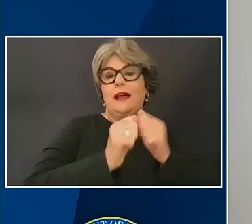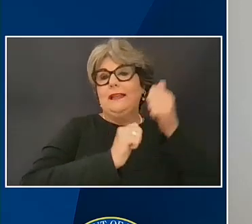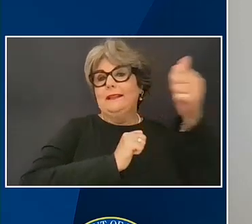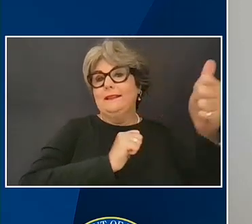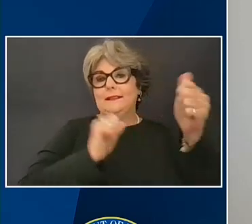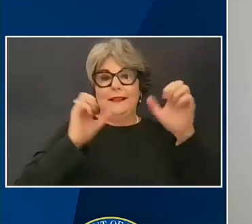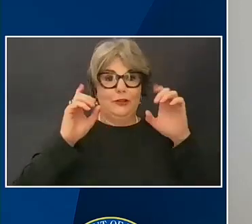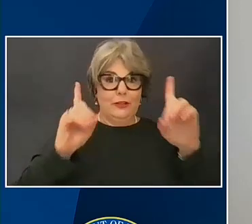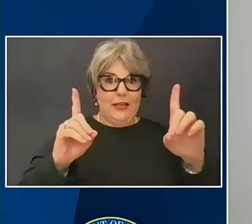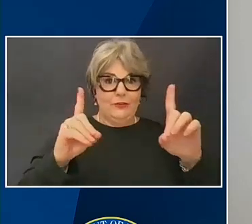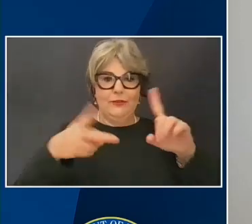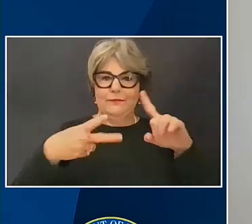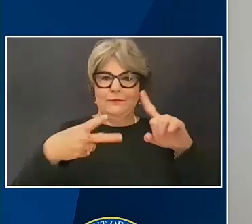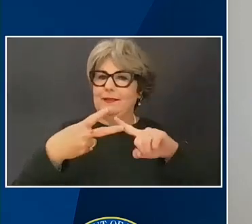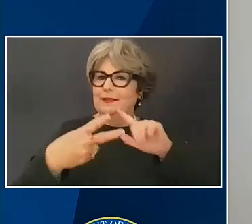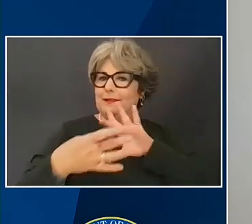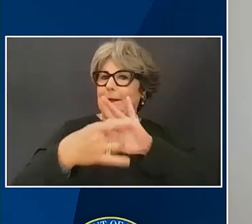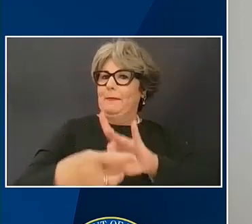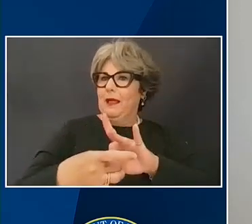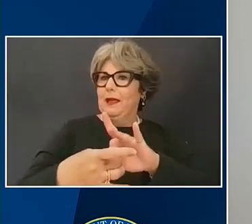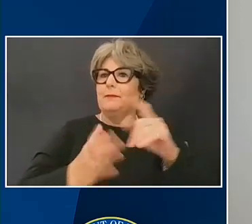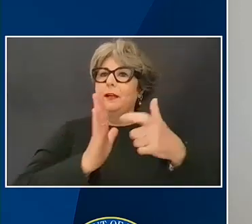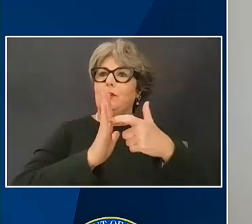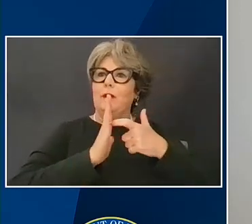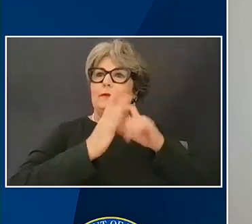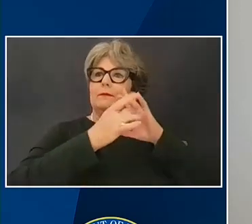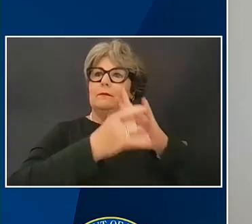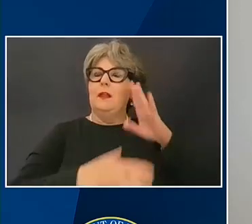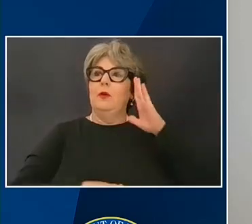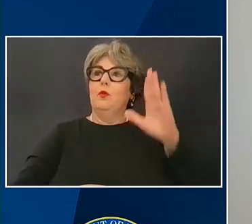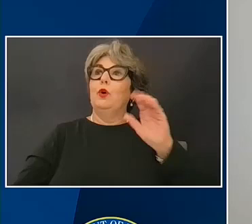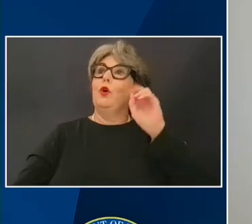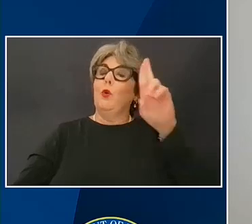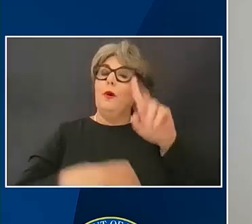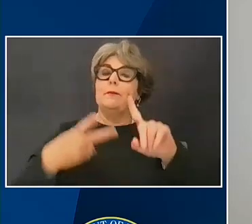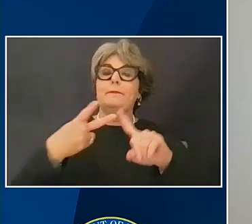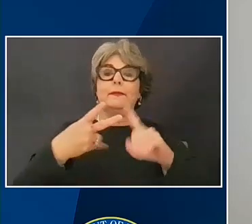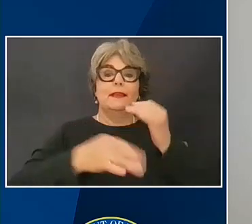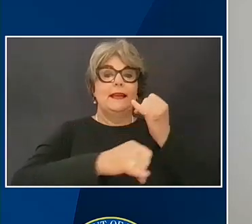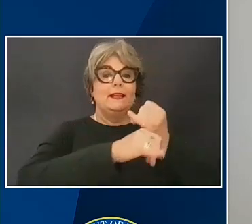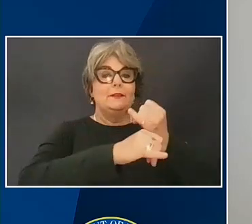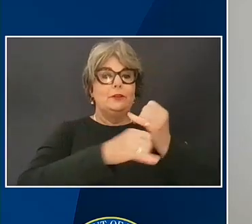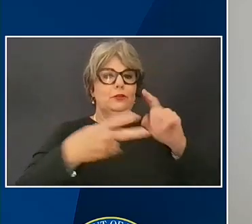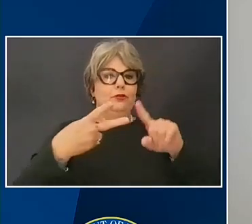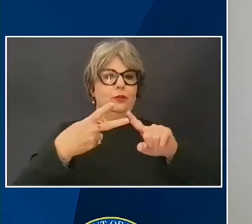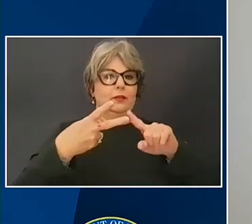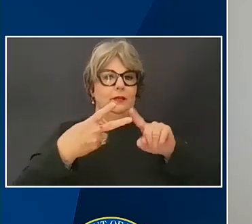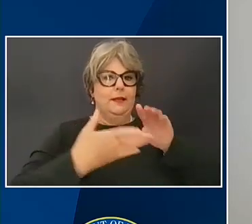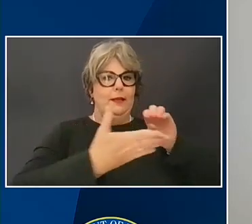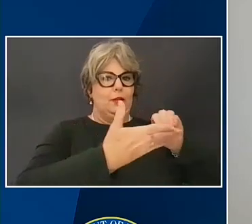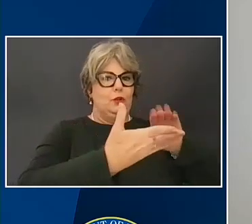would not apply, but other requirements would apply. Or the institution is recording the interactions that the